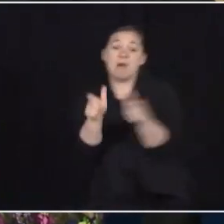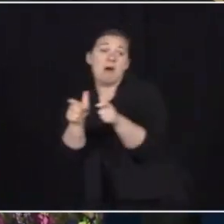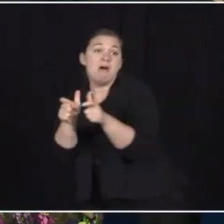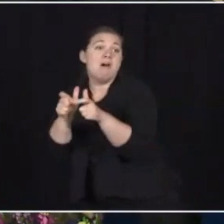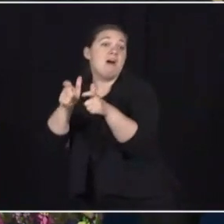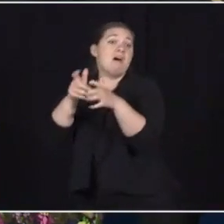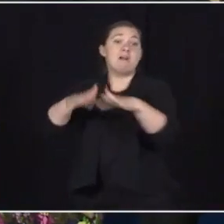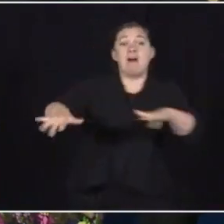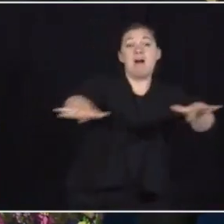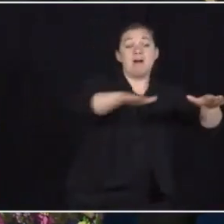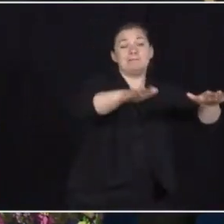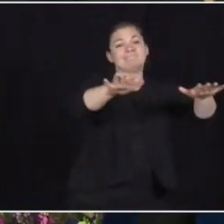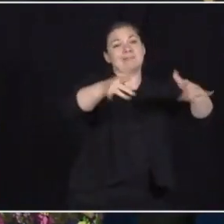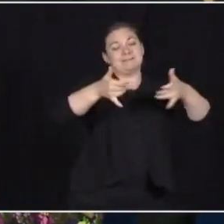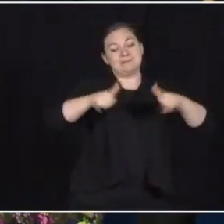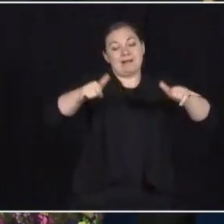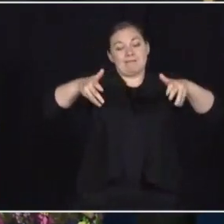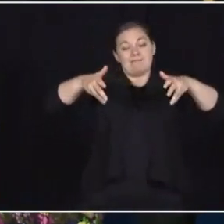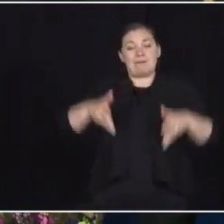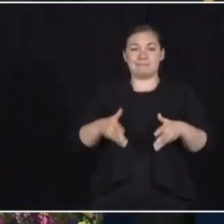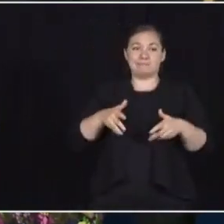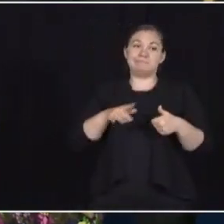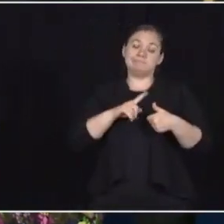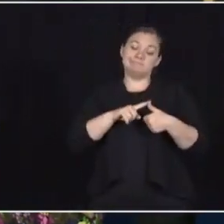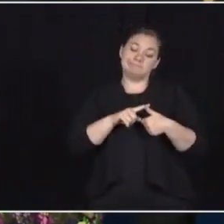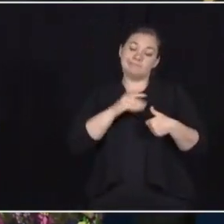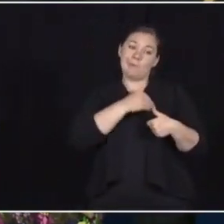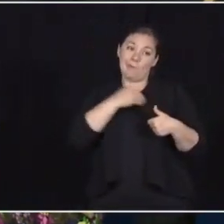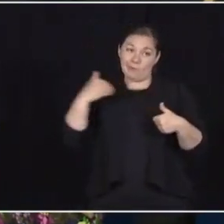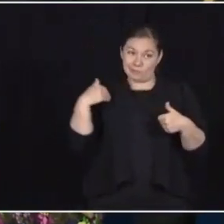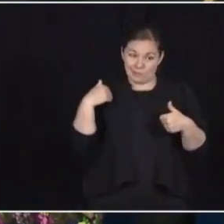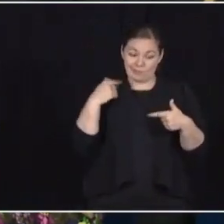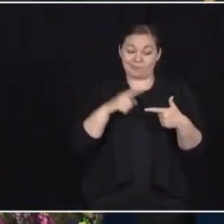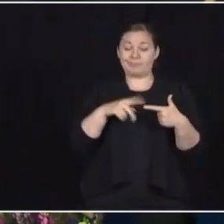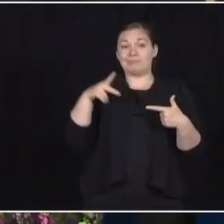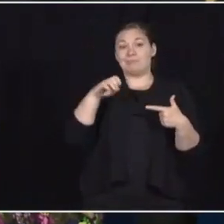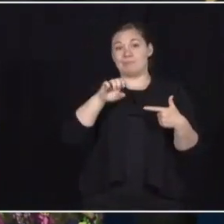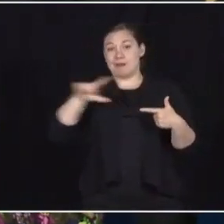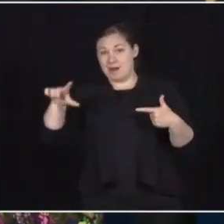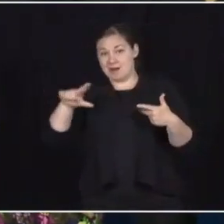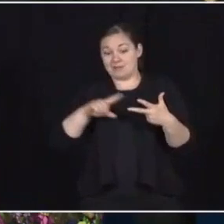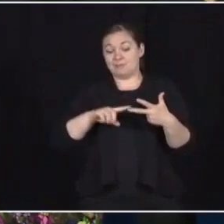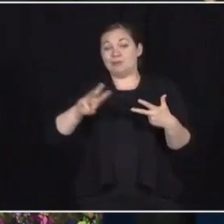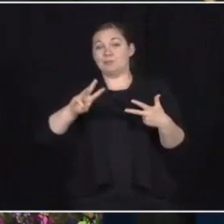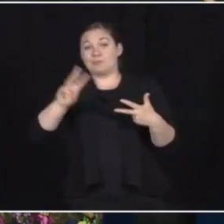small in those regions. For the reasons still remaining in stage I, Toronto, peeled, and Windsor Essex, we ask